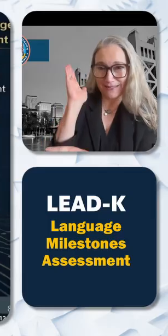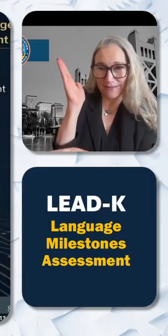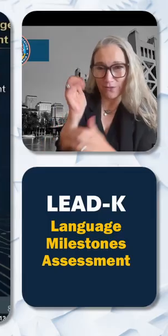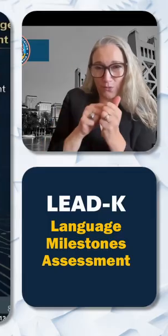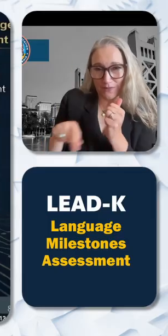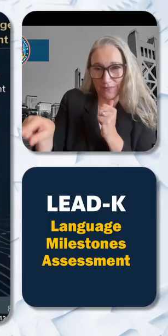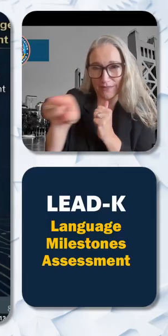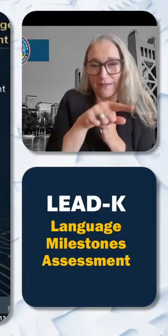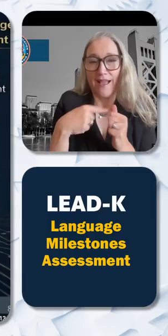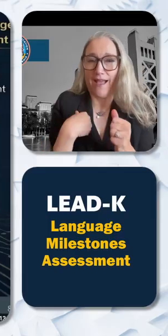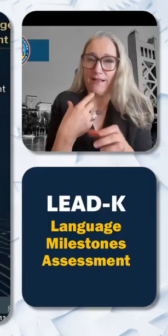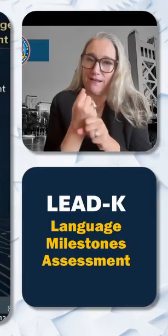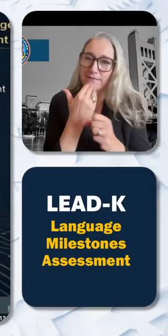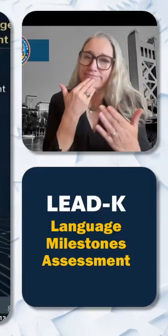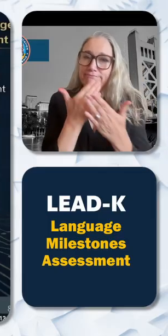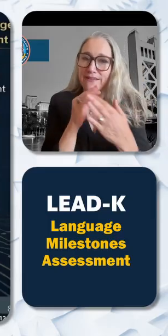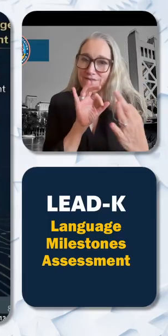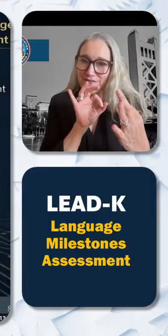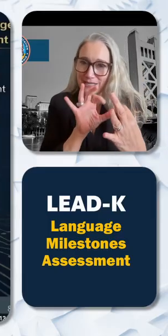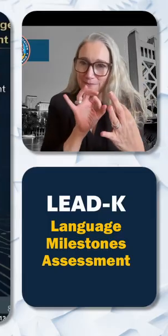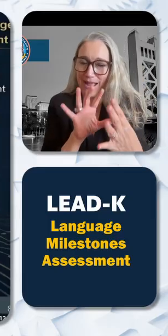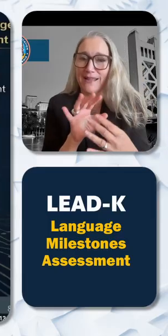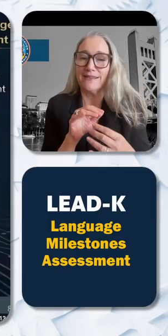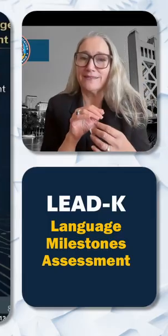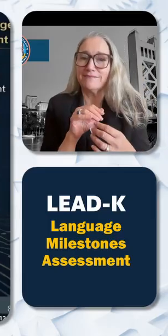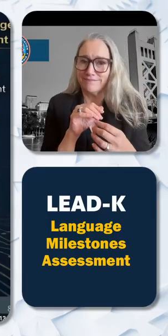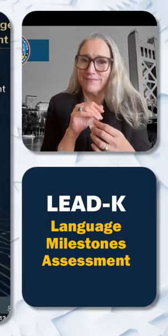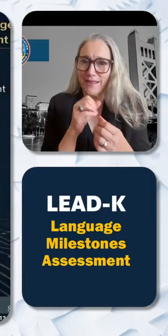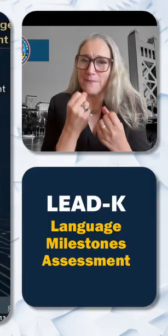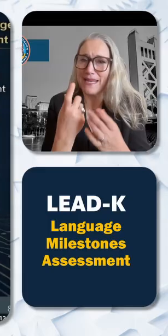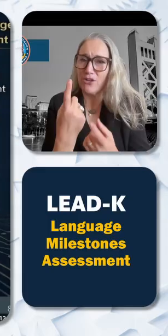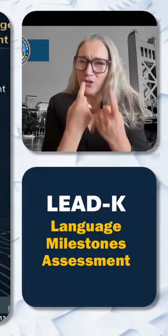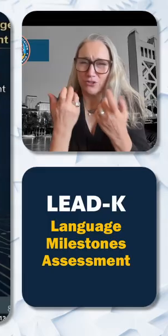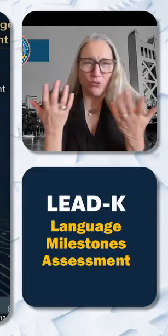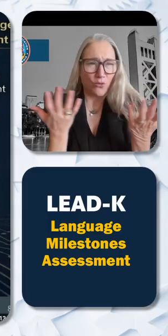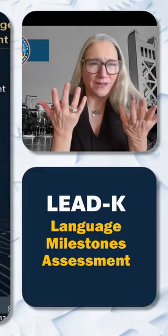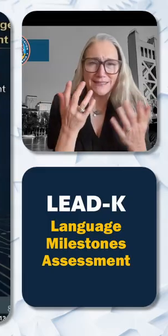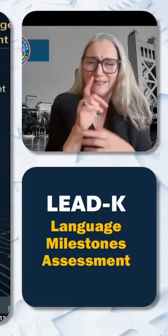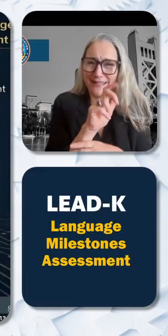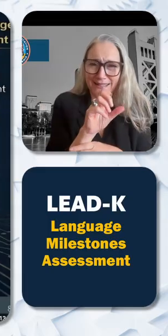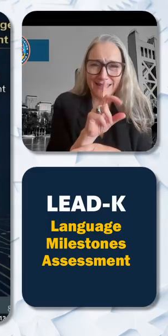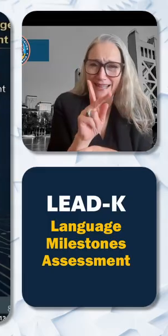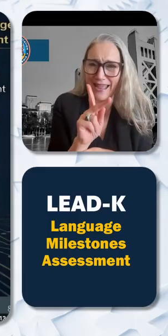there is… little summaries here on this slide, and after working with many of you,